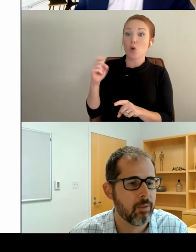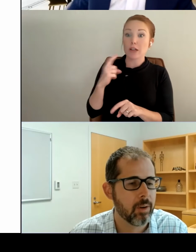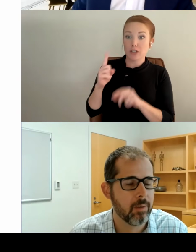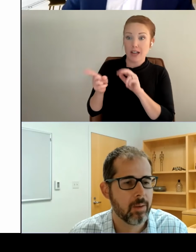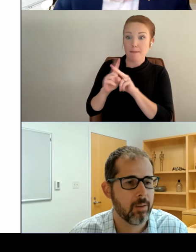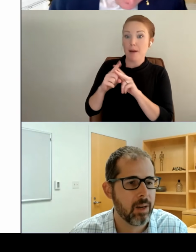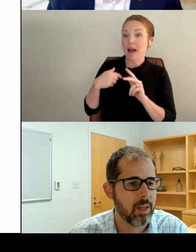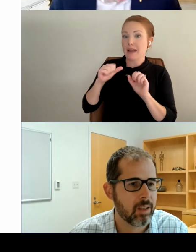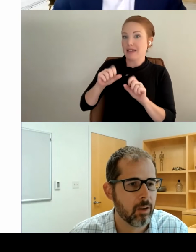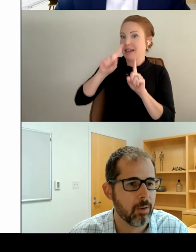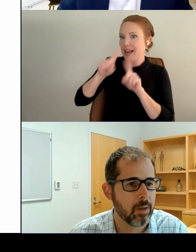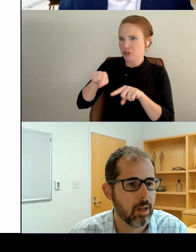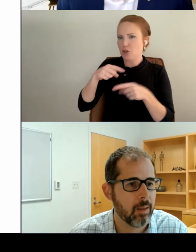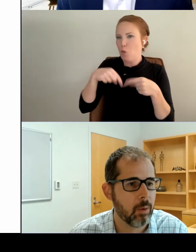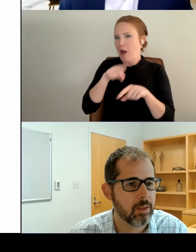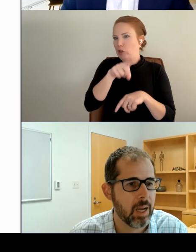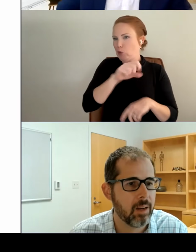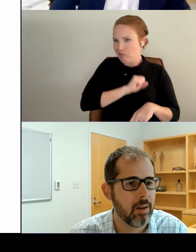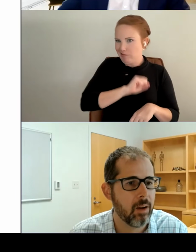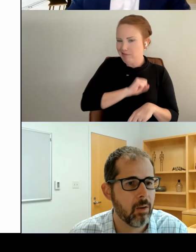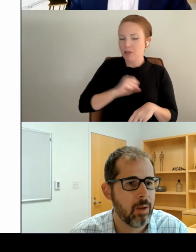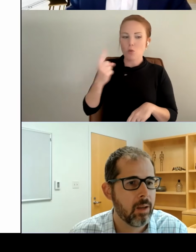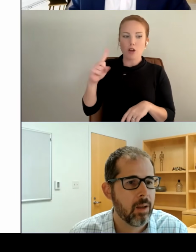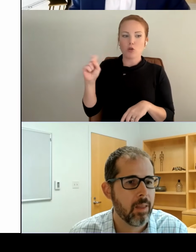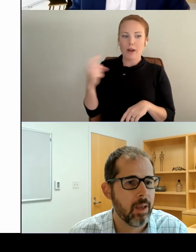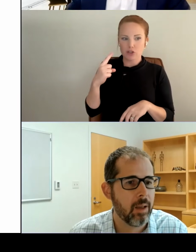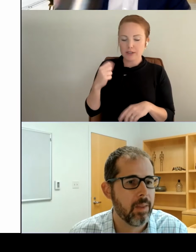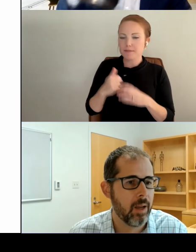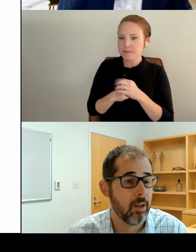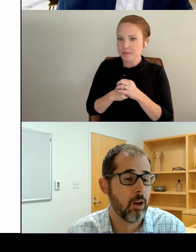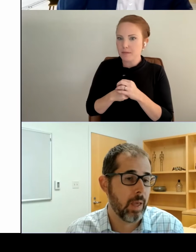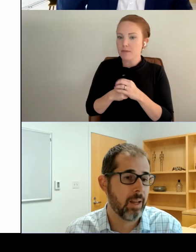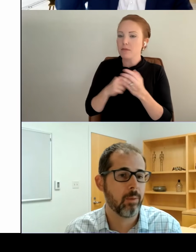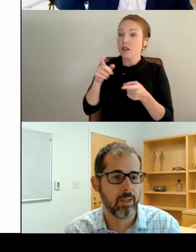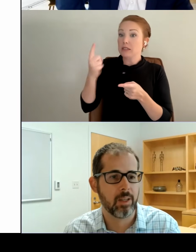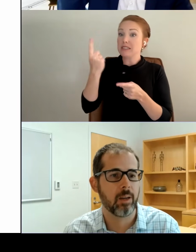after had a chance to clear your throat. The question is, "I didn't know that... I didn't know that what we just